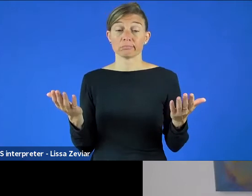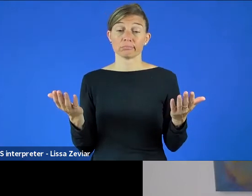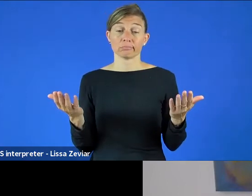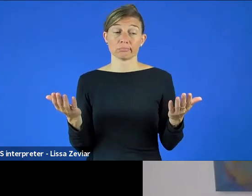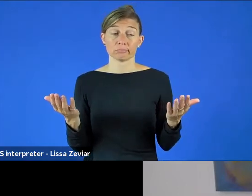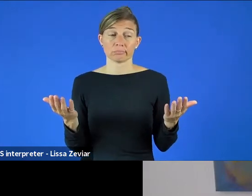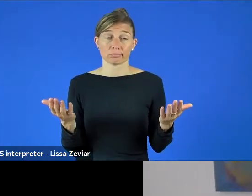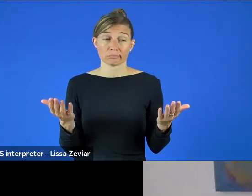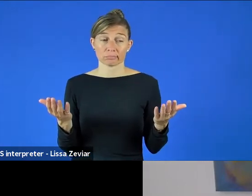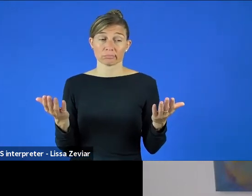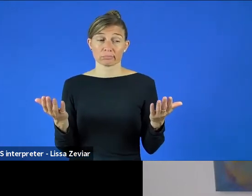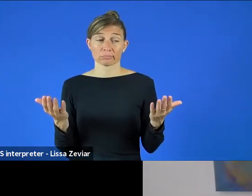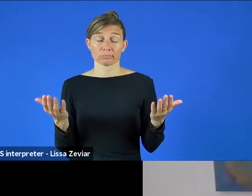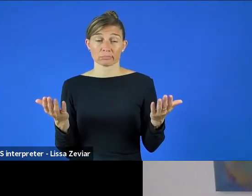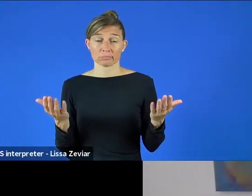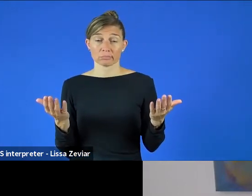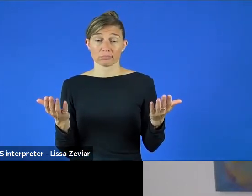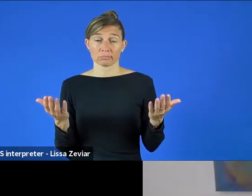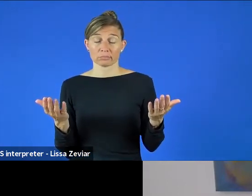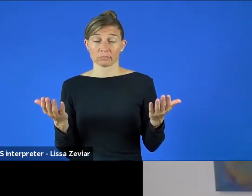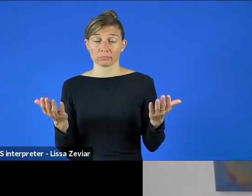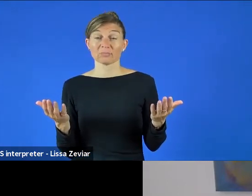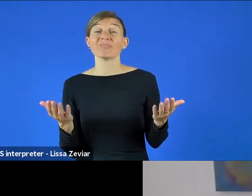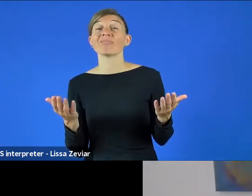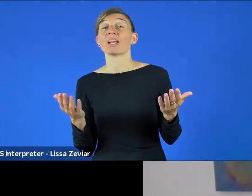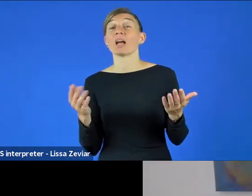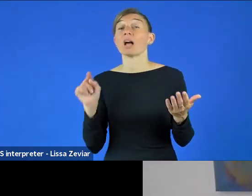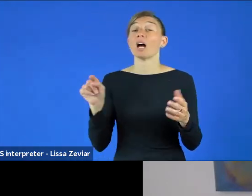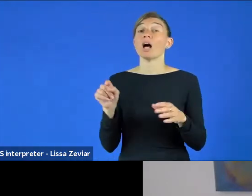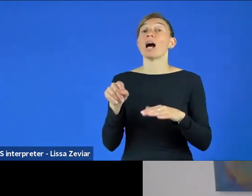the same requirements on accessibility that we have for the Accessibility Act,